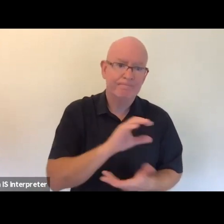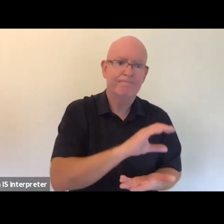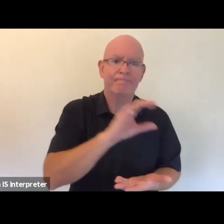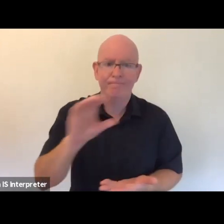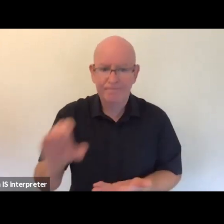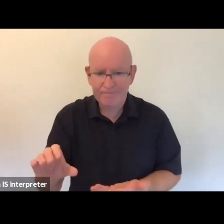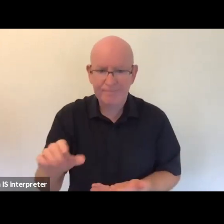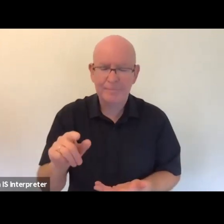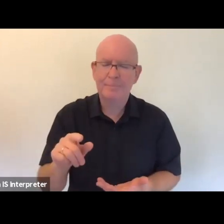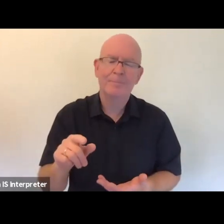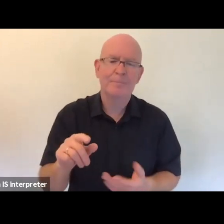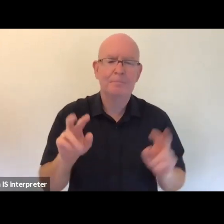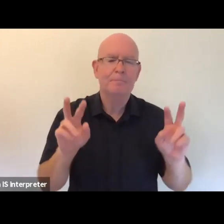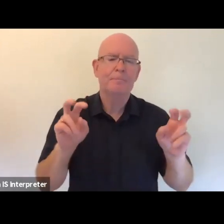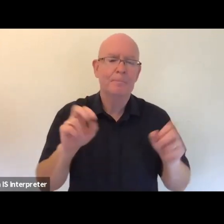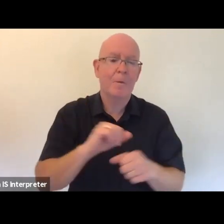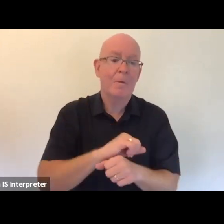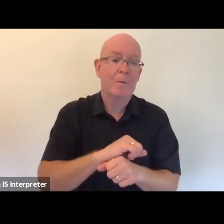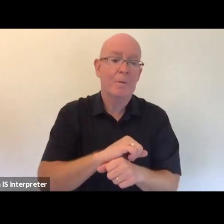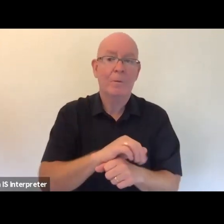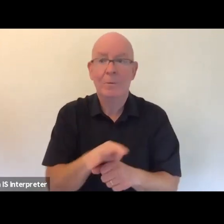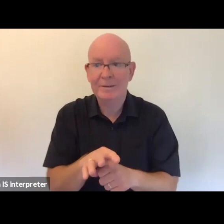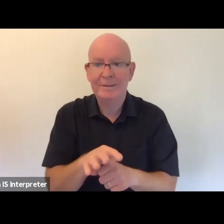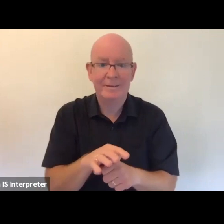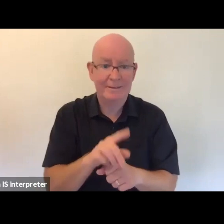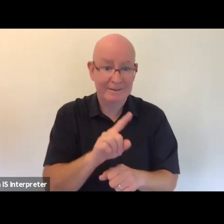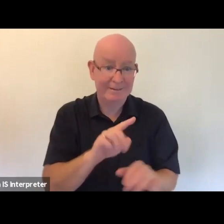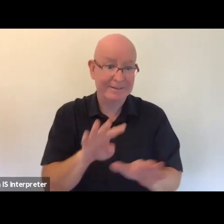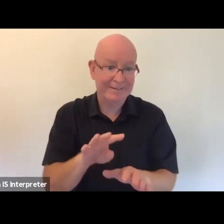This is different from the disability subsidy and the elderly subsidy.